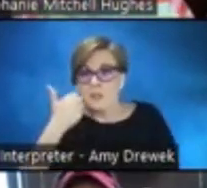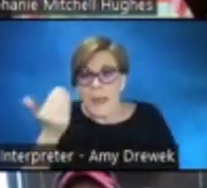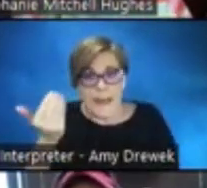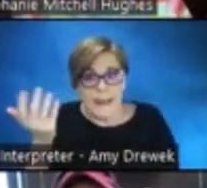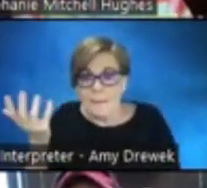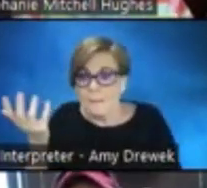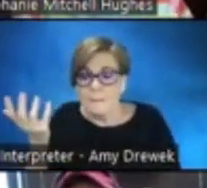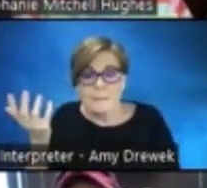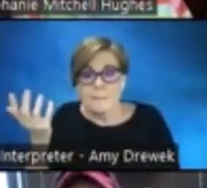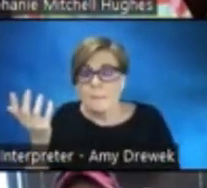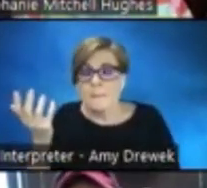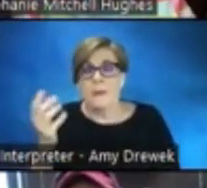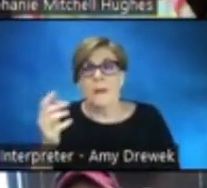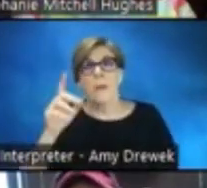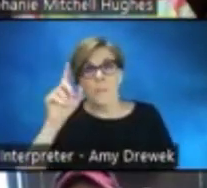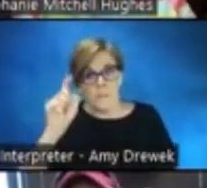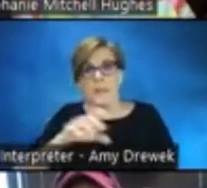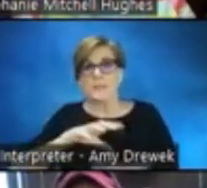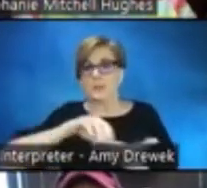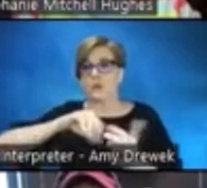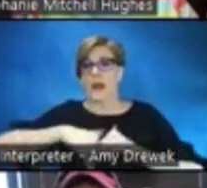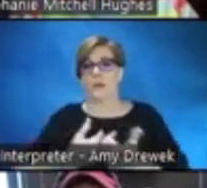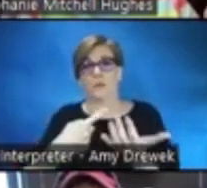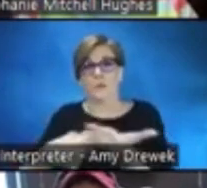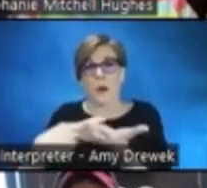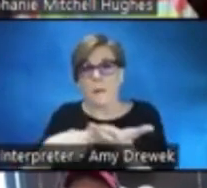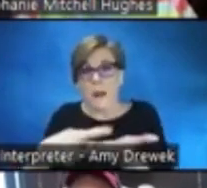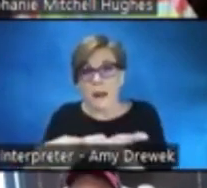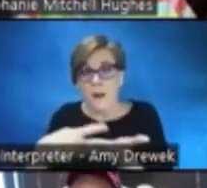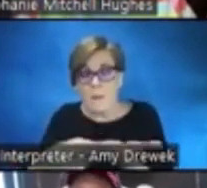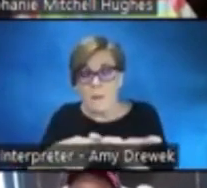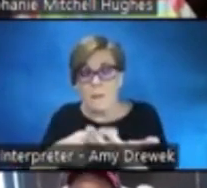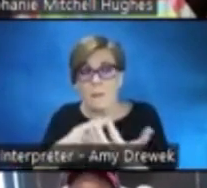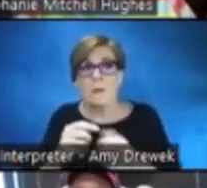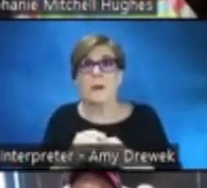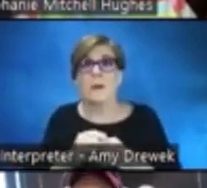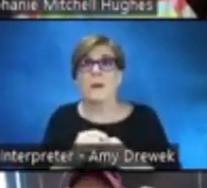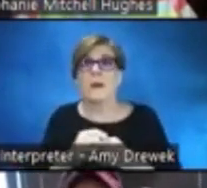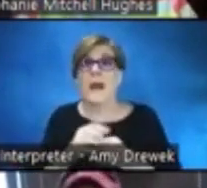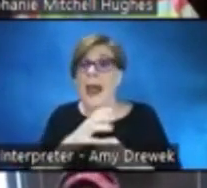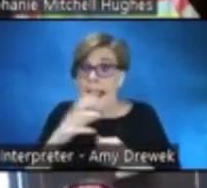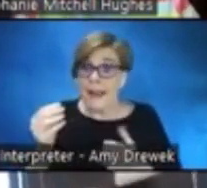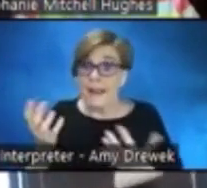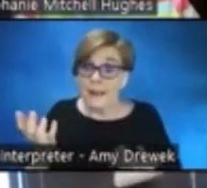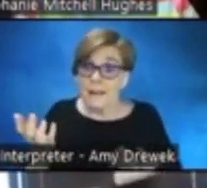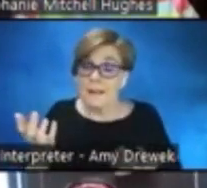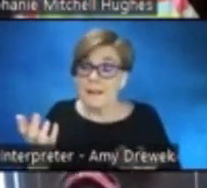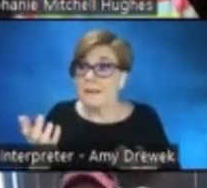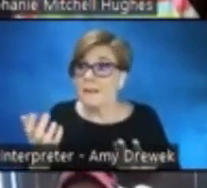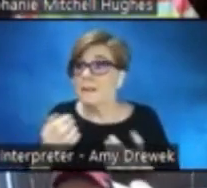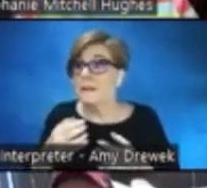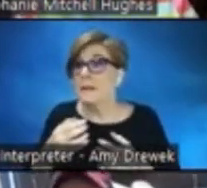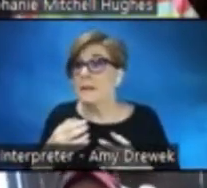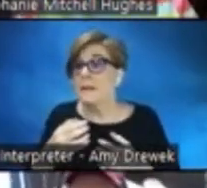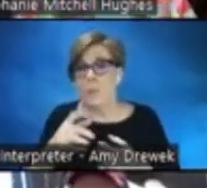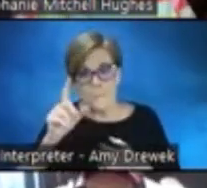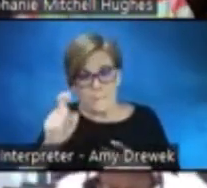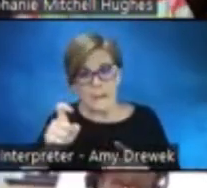LEARN TO TALK ABOUT AND WE HAVE TO ALSO BE WILLING TO HELP PEOPLE.